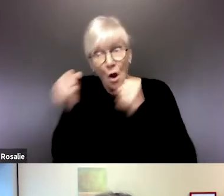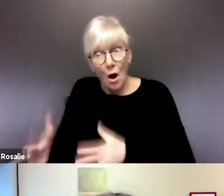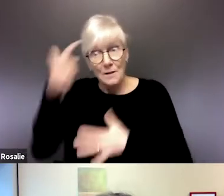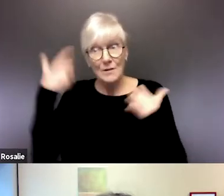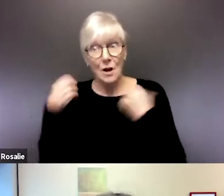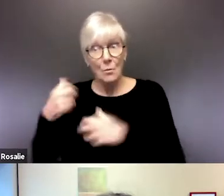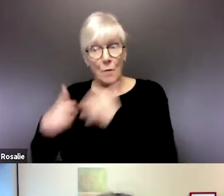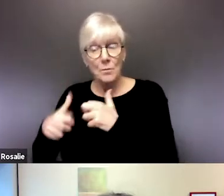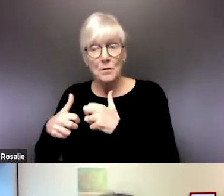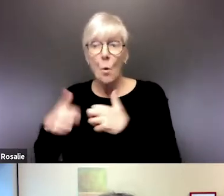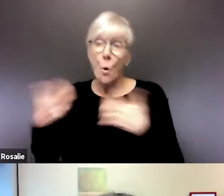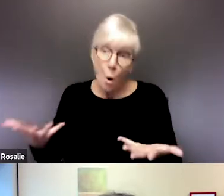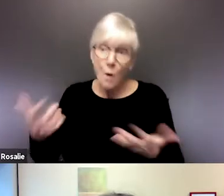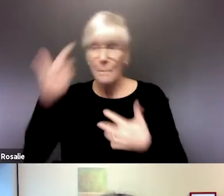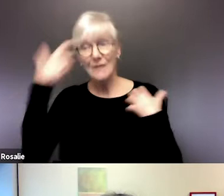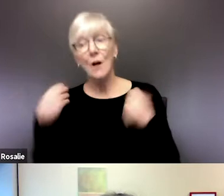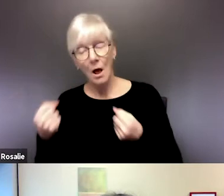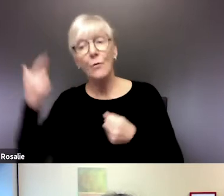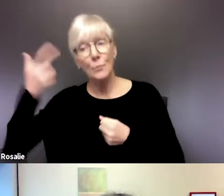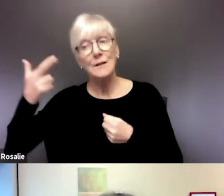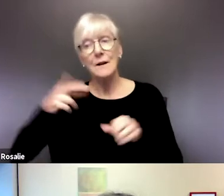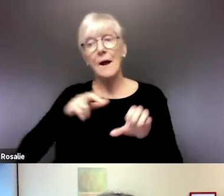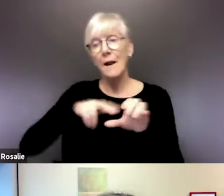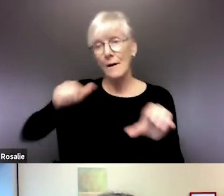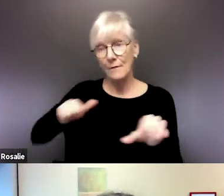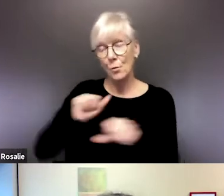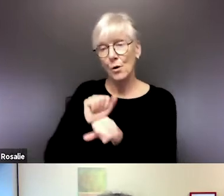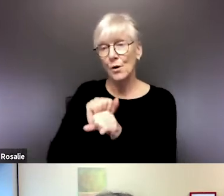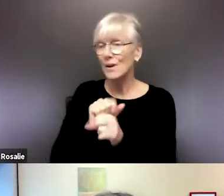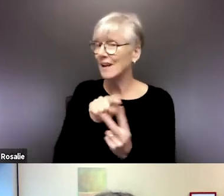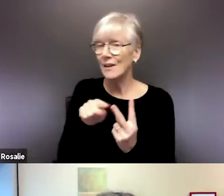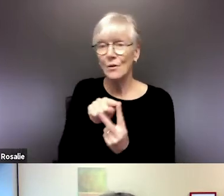So, that's the reason the solution requires taking working account.